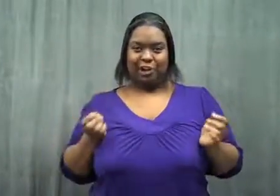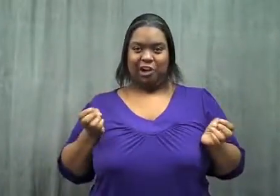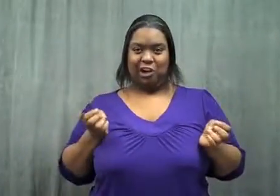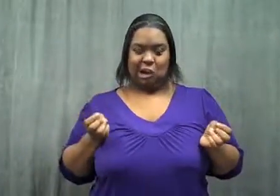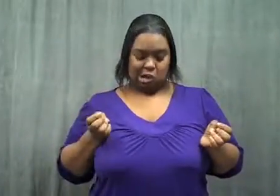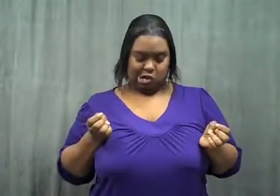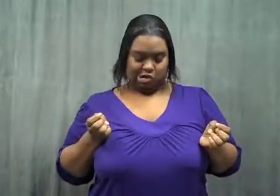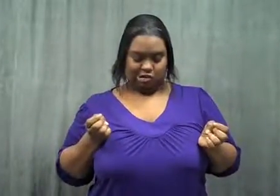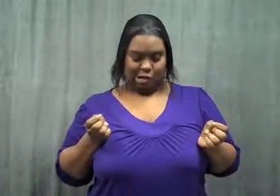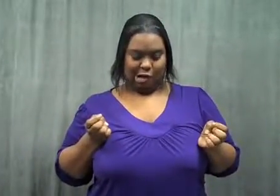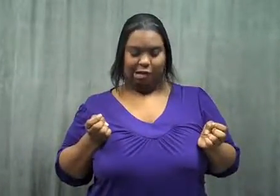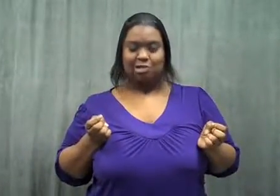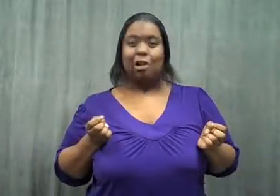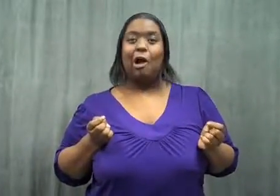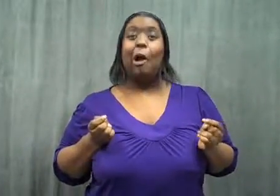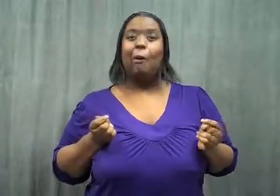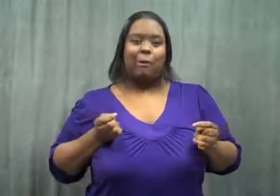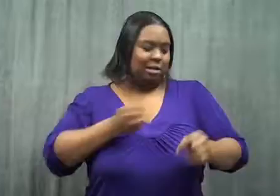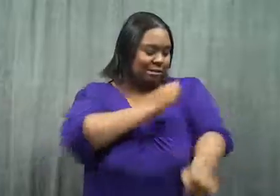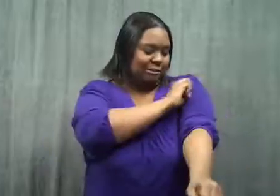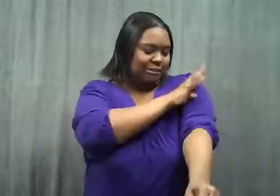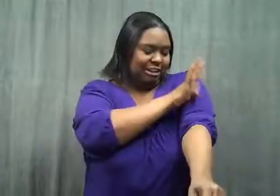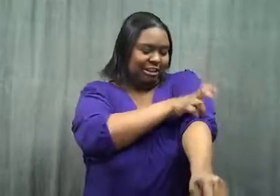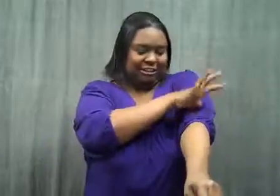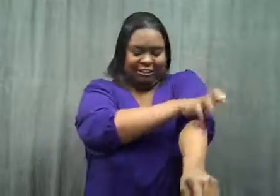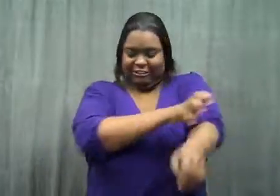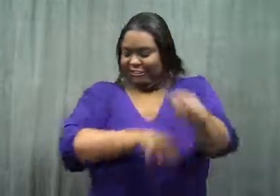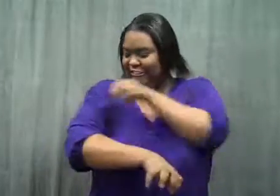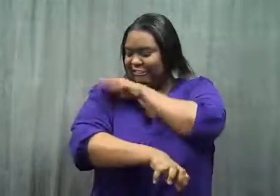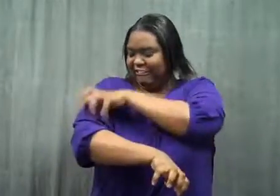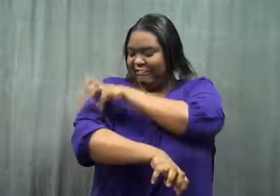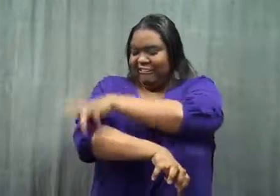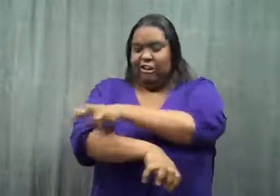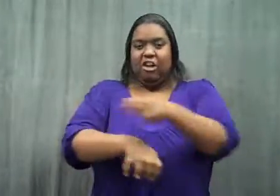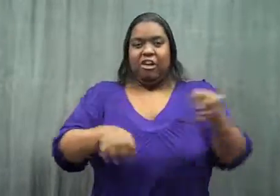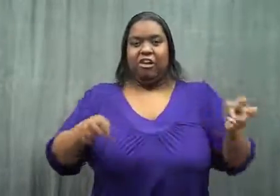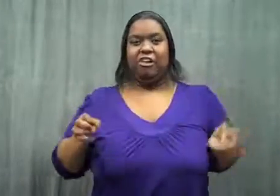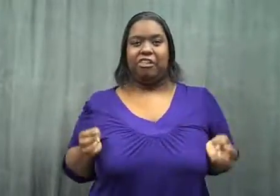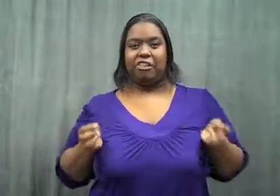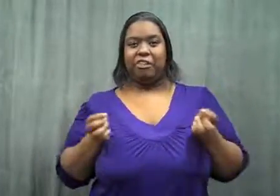Frills on the sleeves.